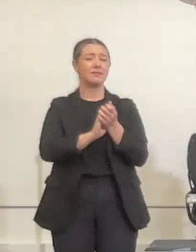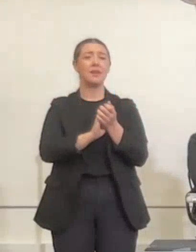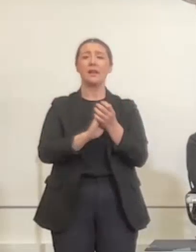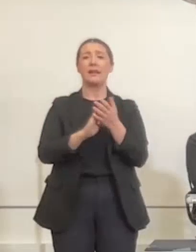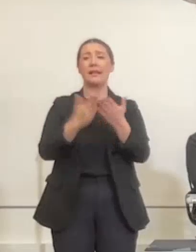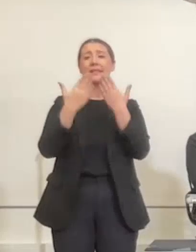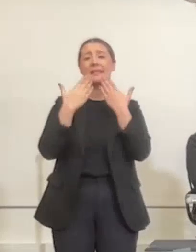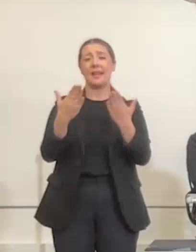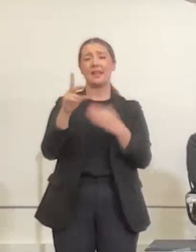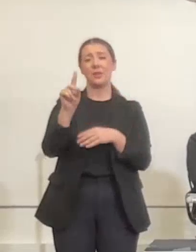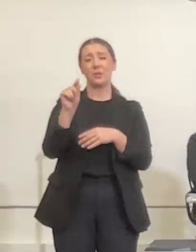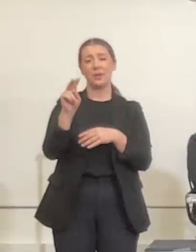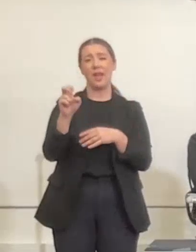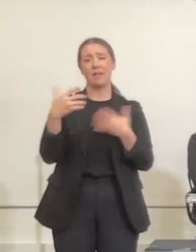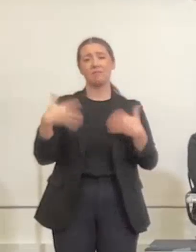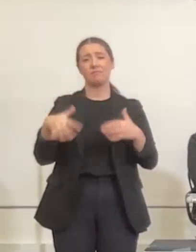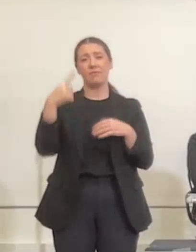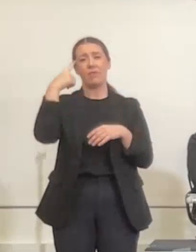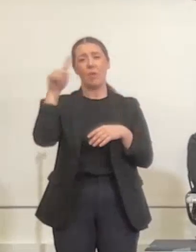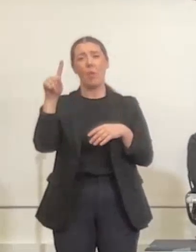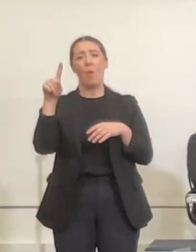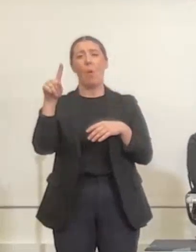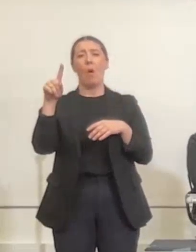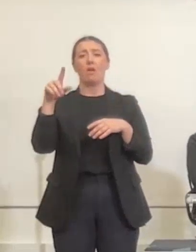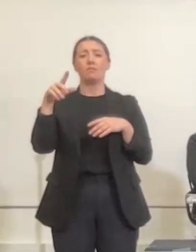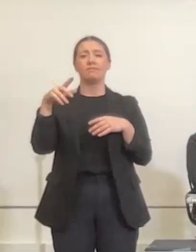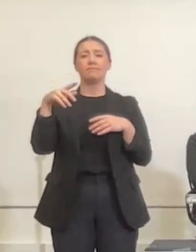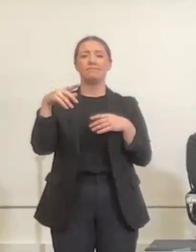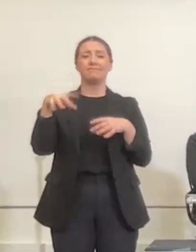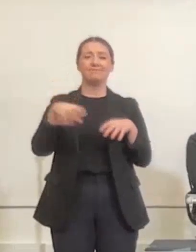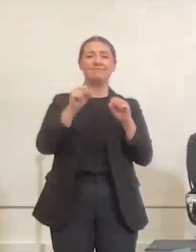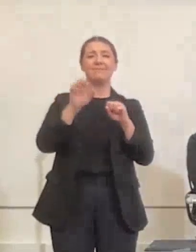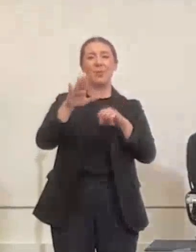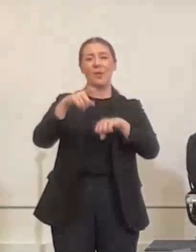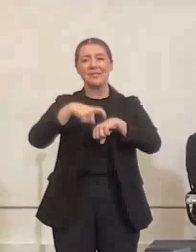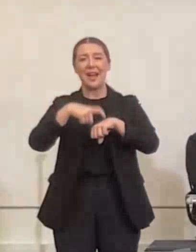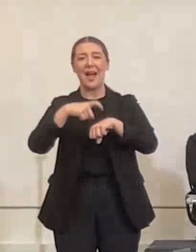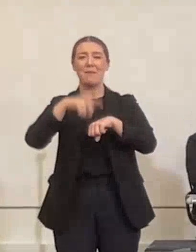Thank you, Dave, so much for taking the time. I know it's late for you on the East Coast.